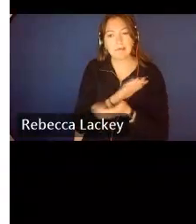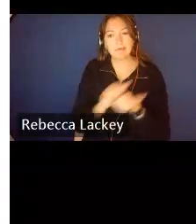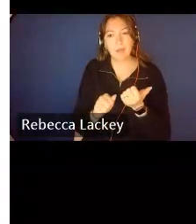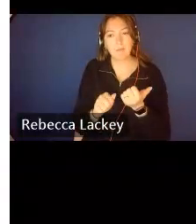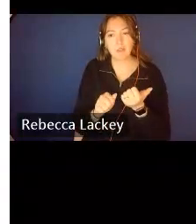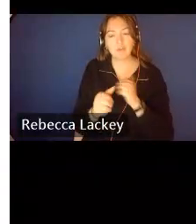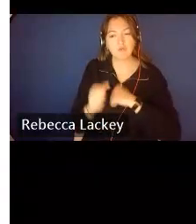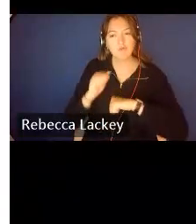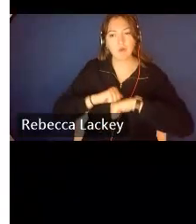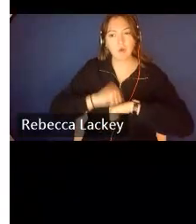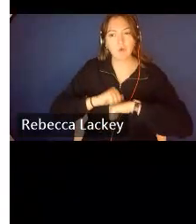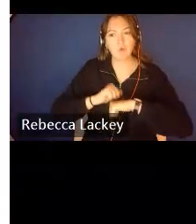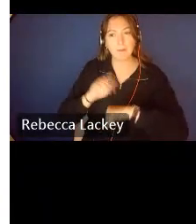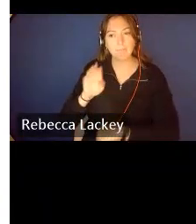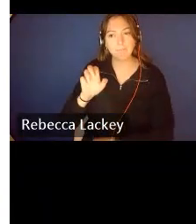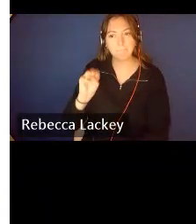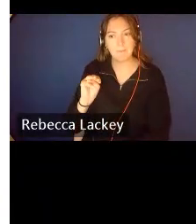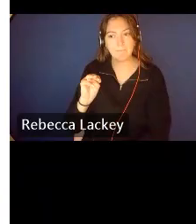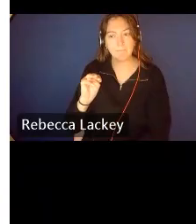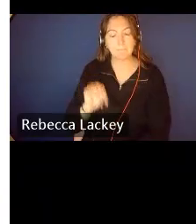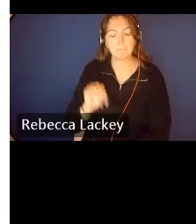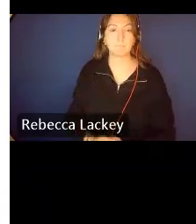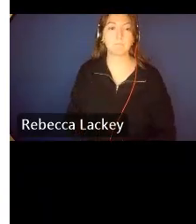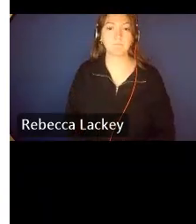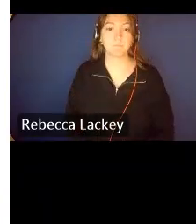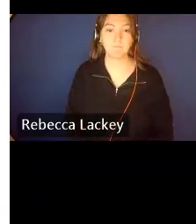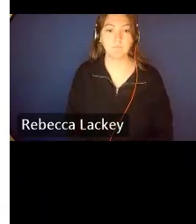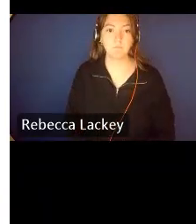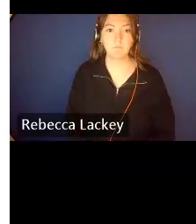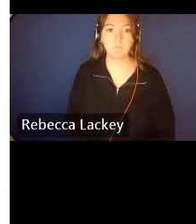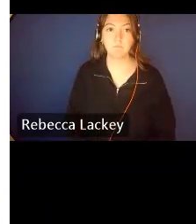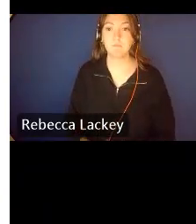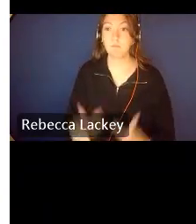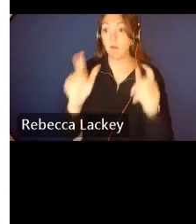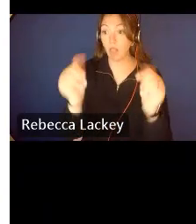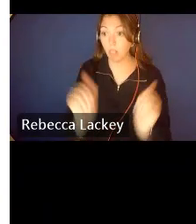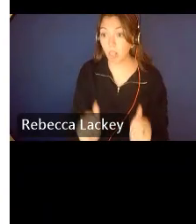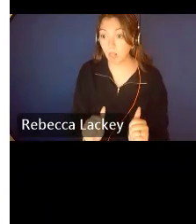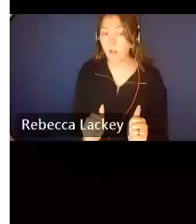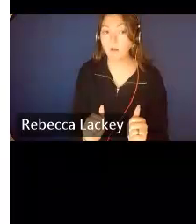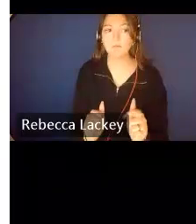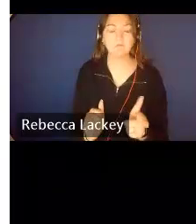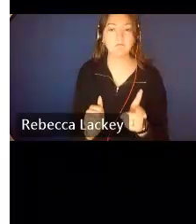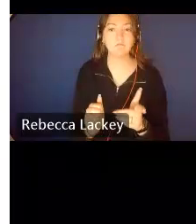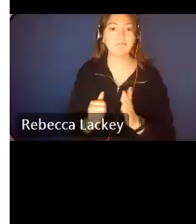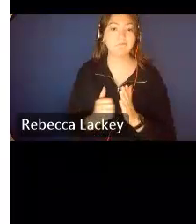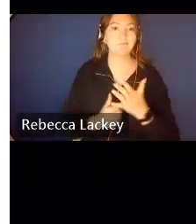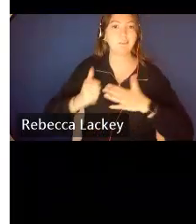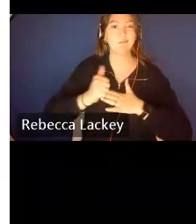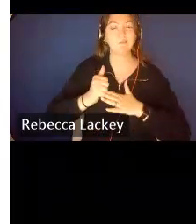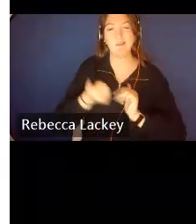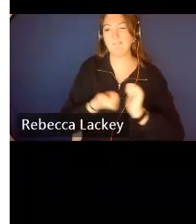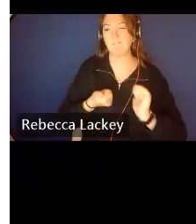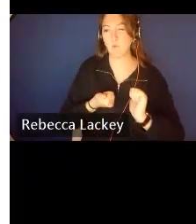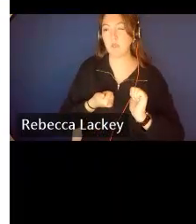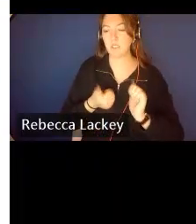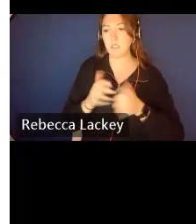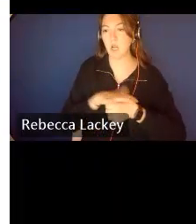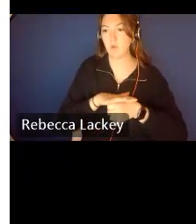concrete beam below. The deterioration was on the top of a voided section in the structure as